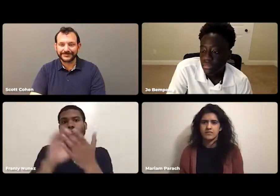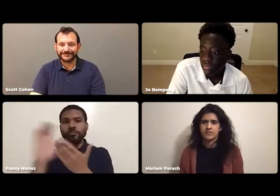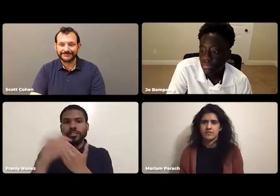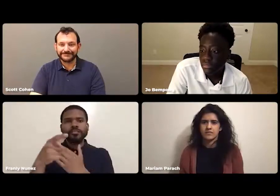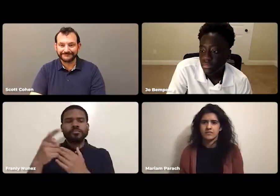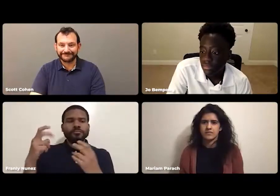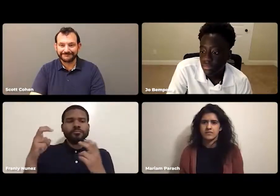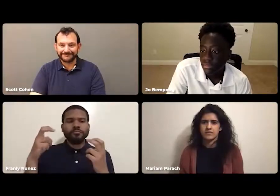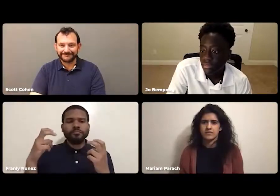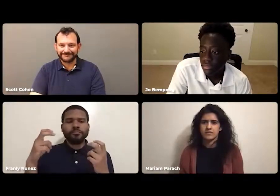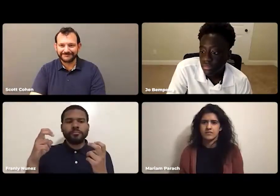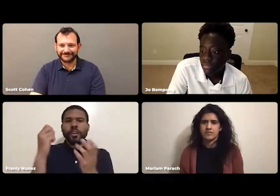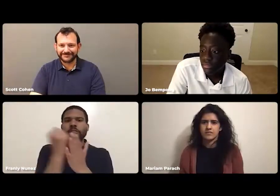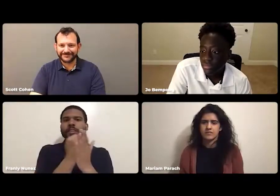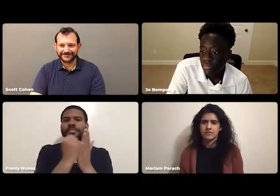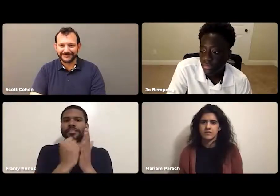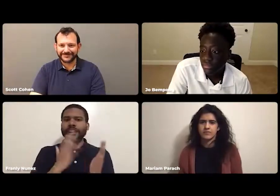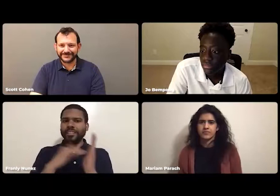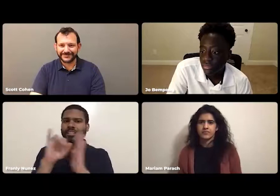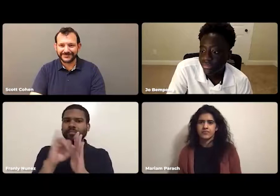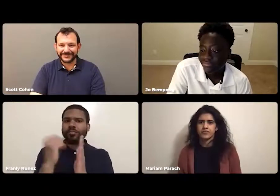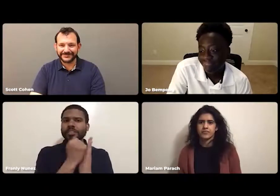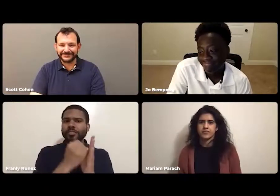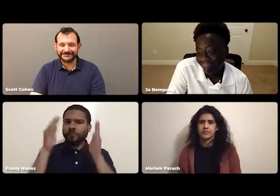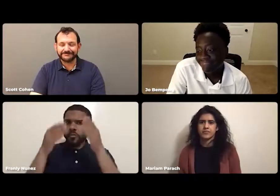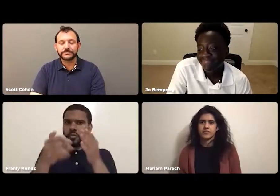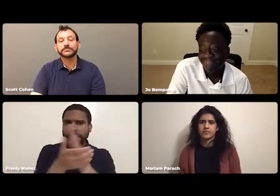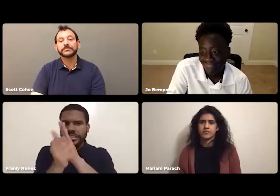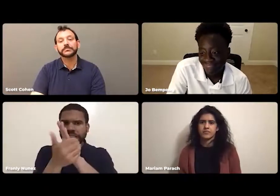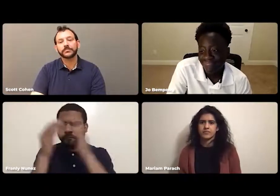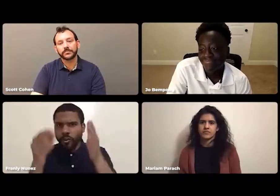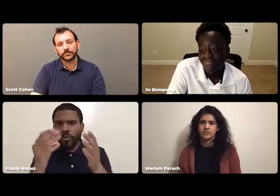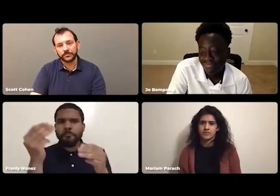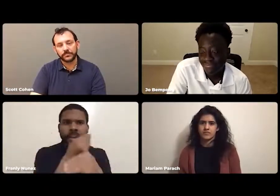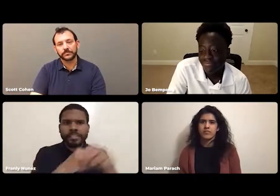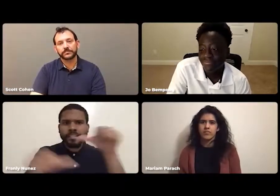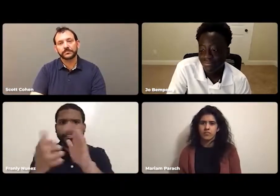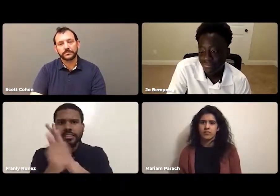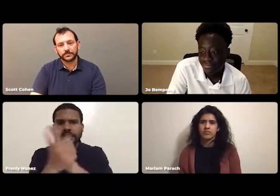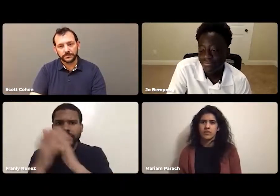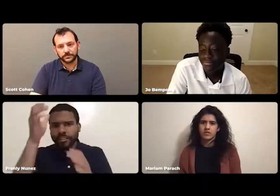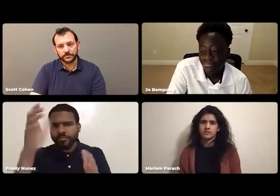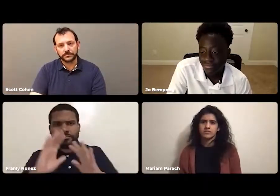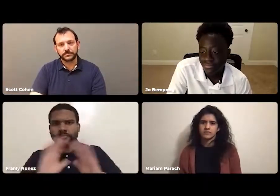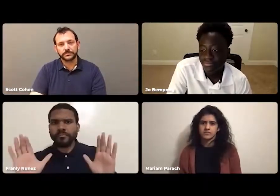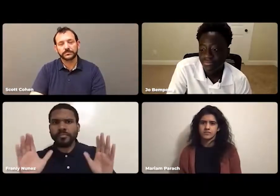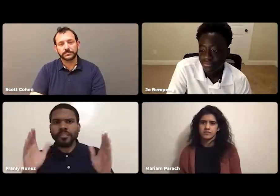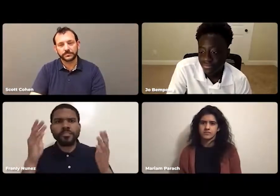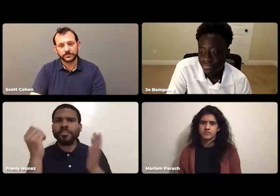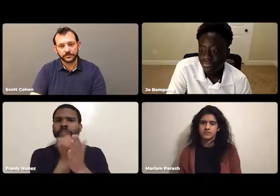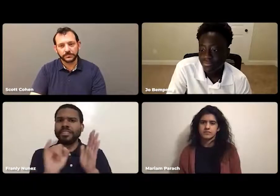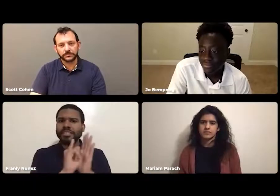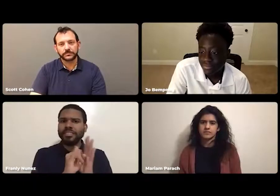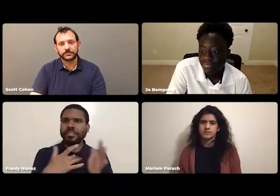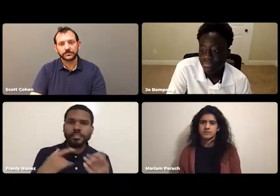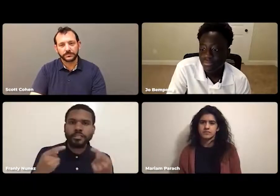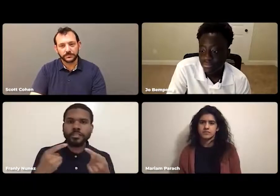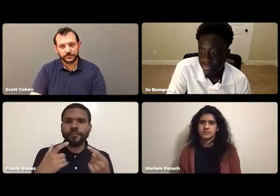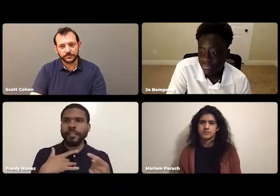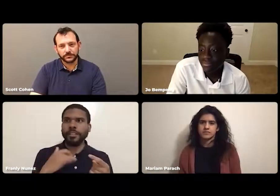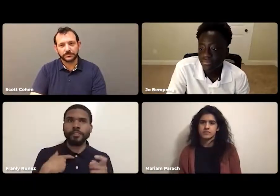But, science education erased identity.